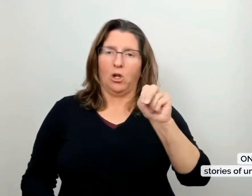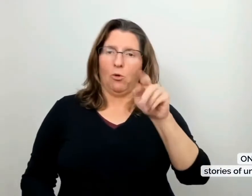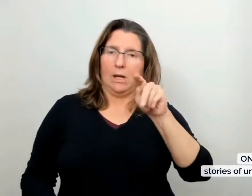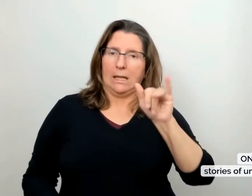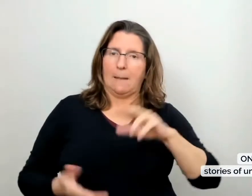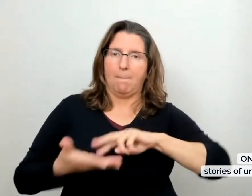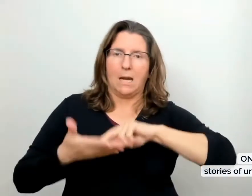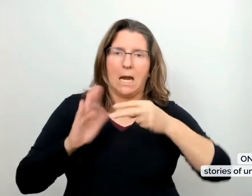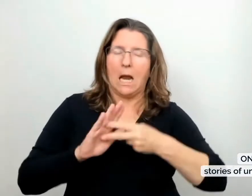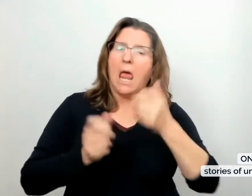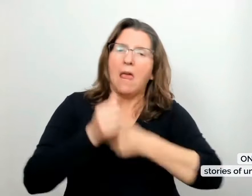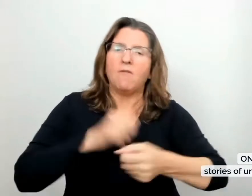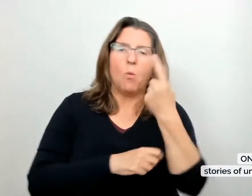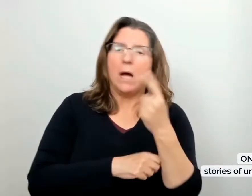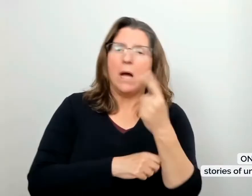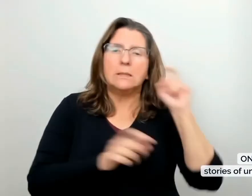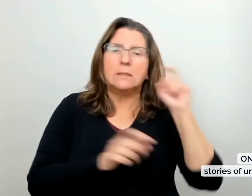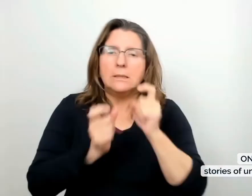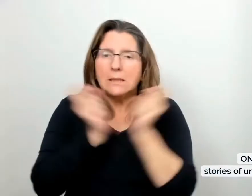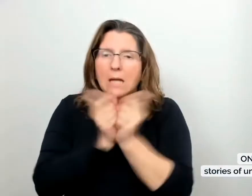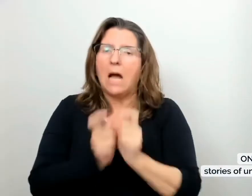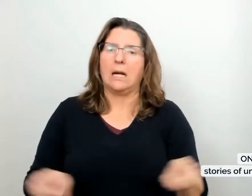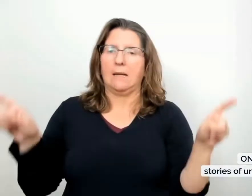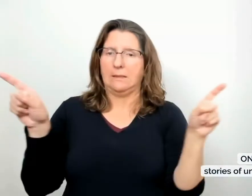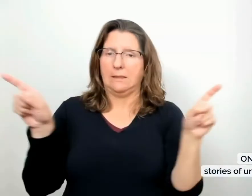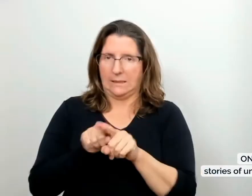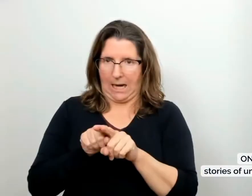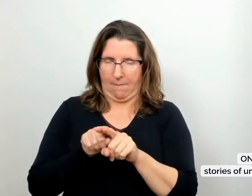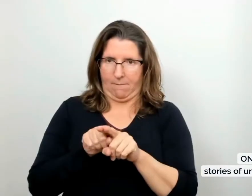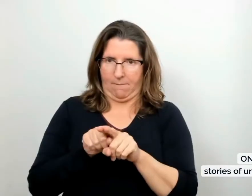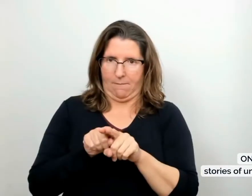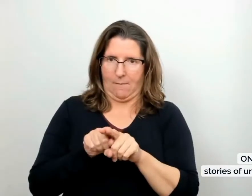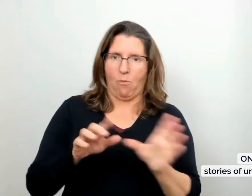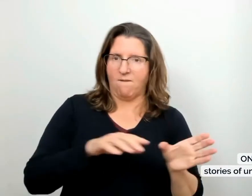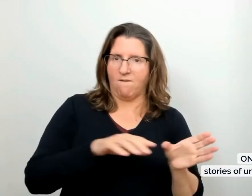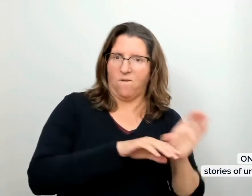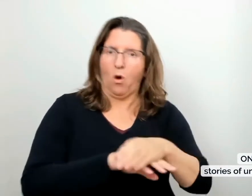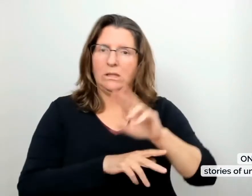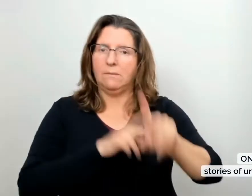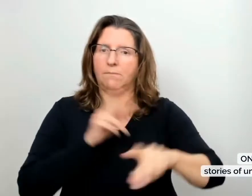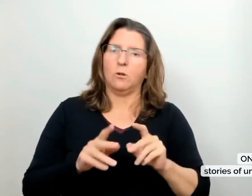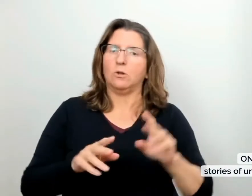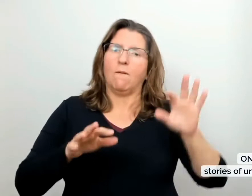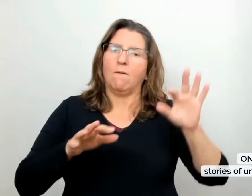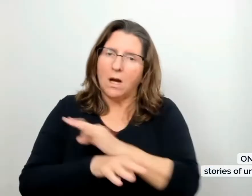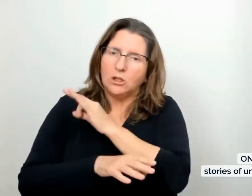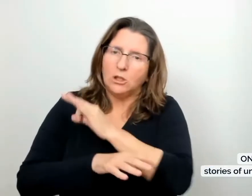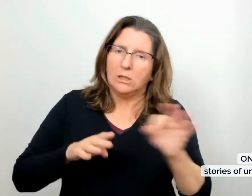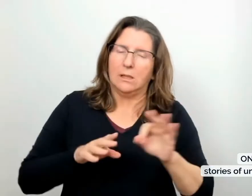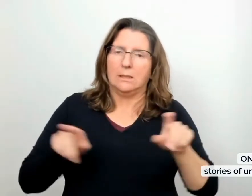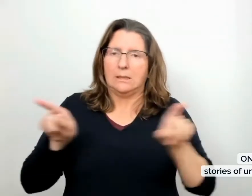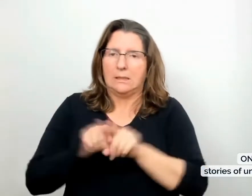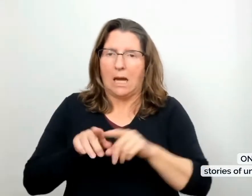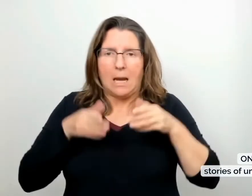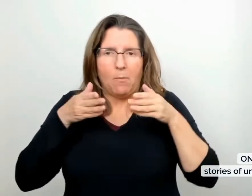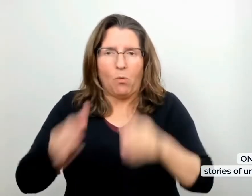In the old way, unity came with sameness.